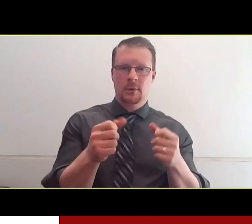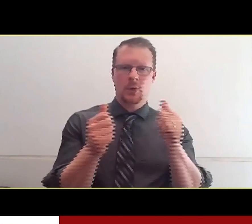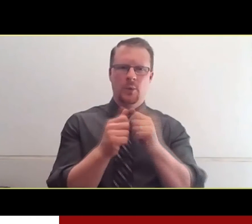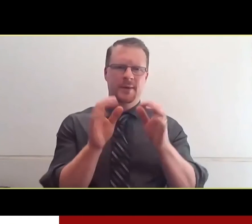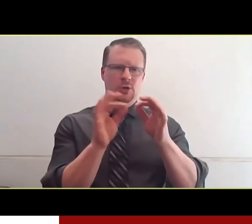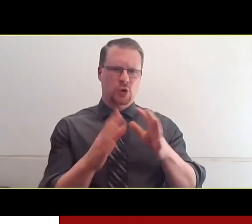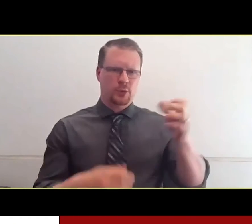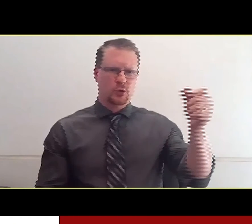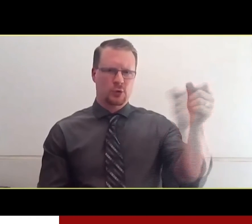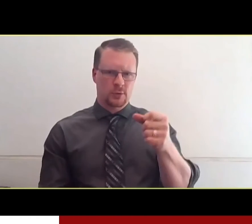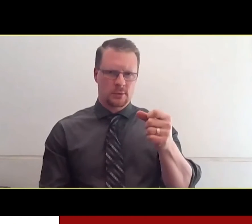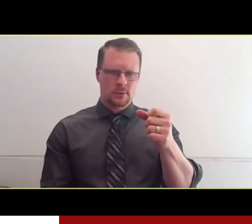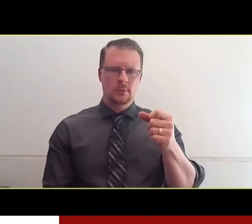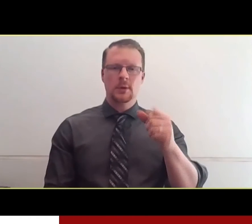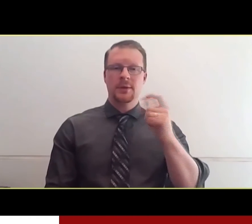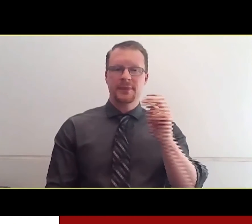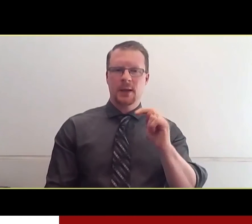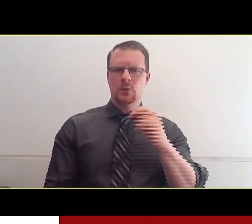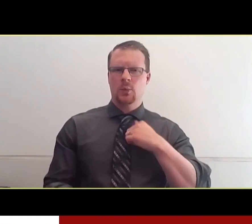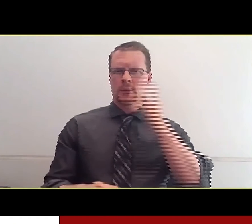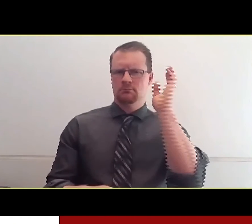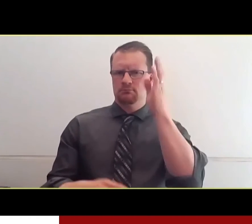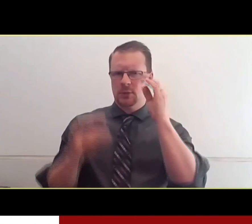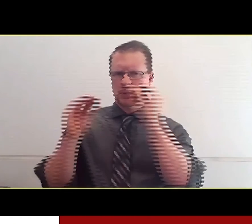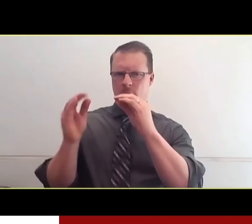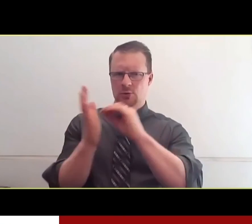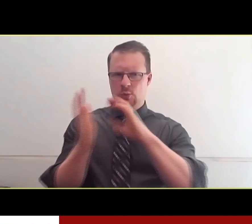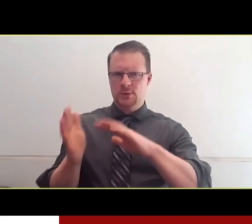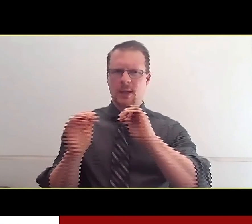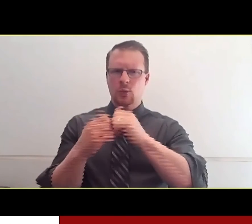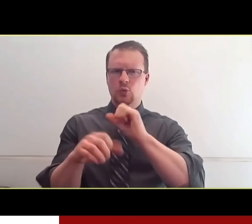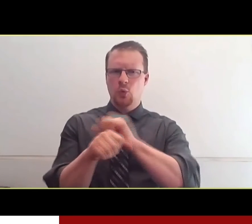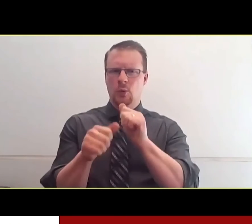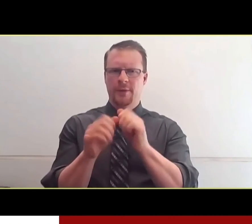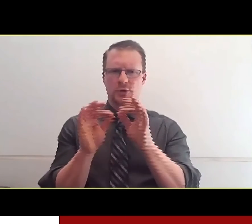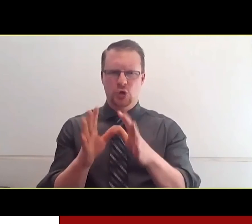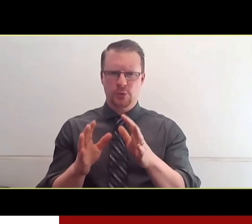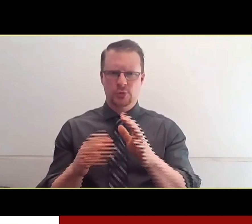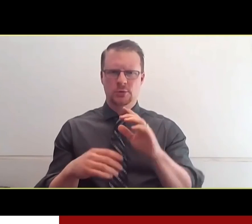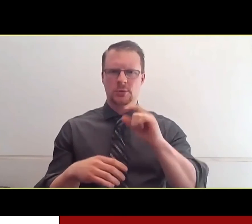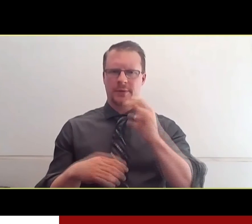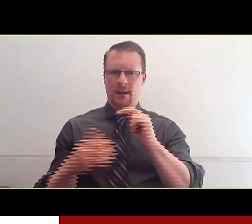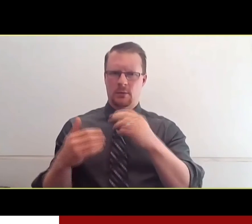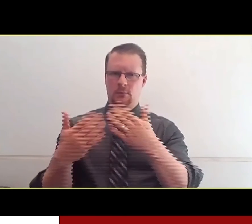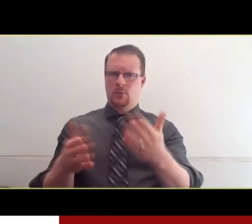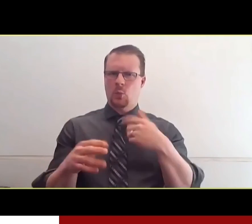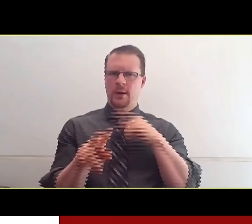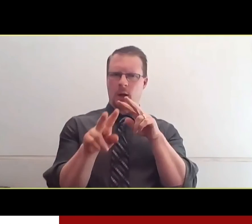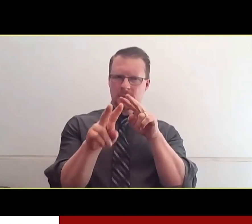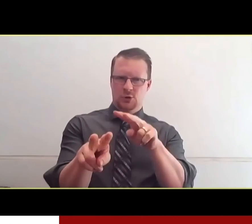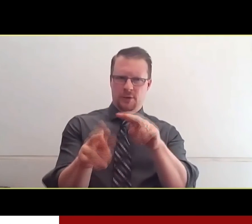having patient actors standard as patients who are deaf. And then we talk students in a module about working